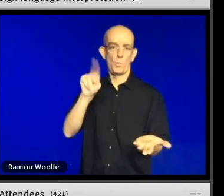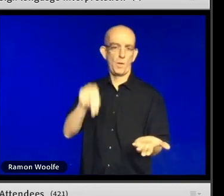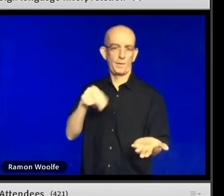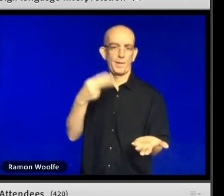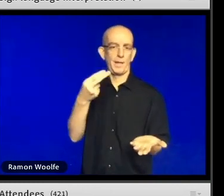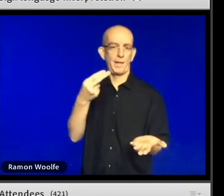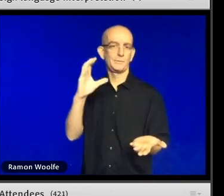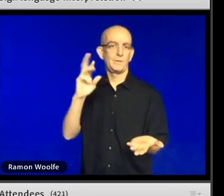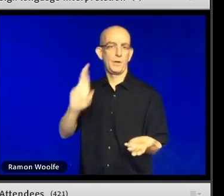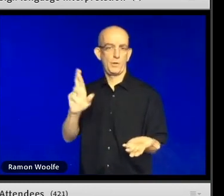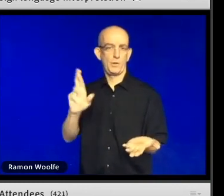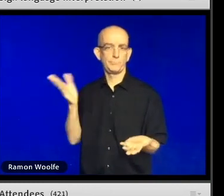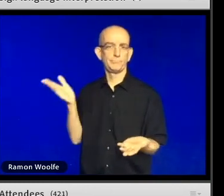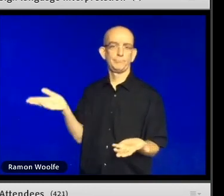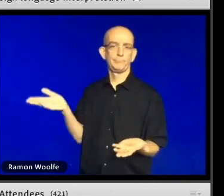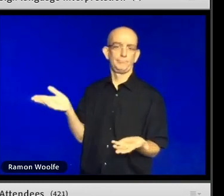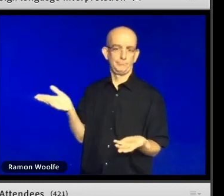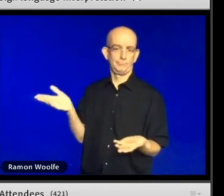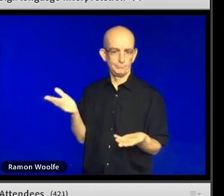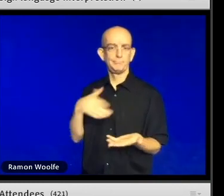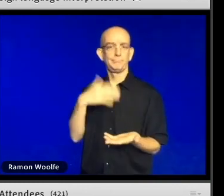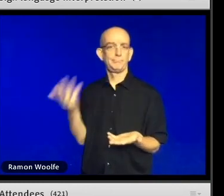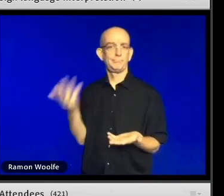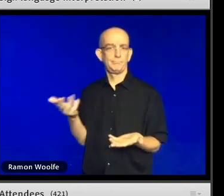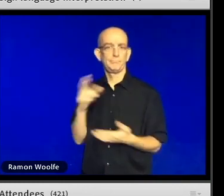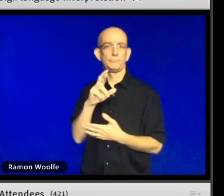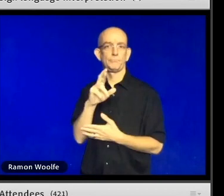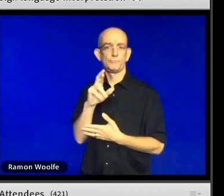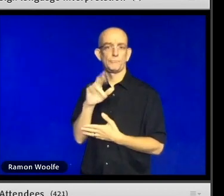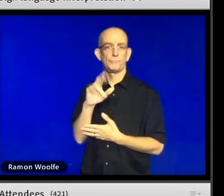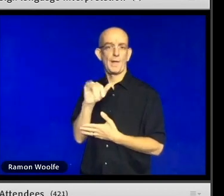with the information about migration and displacement in the search countries that we are working